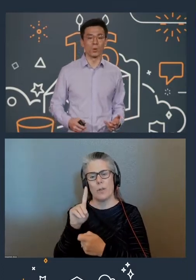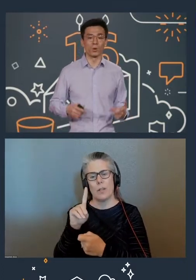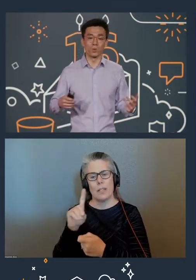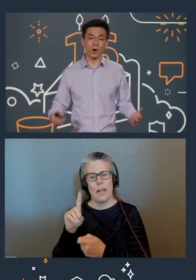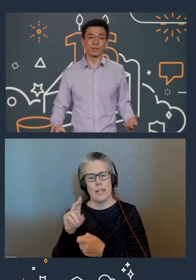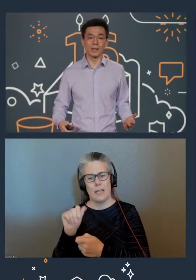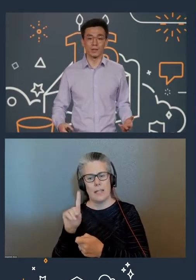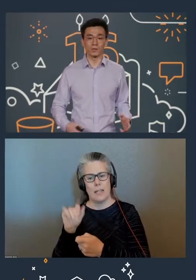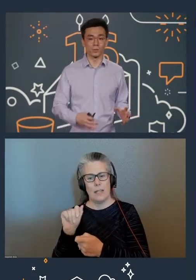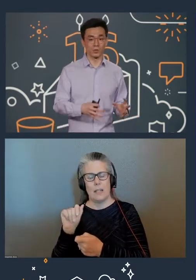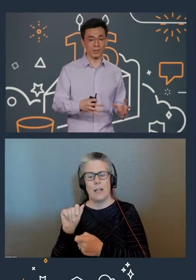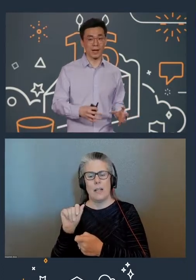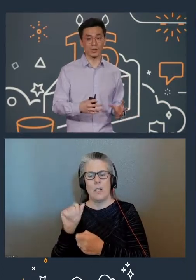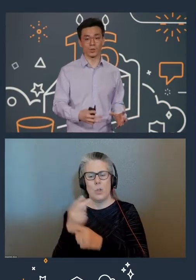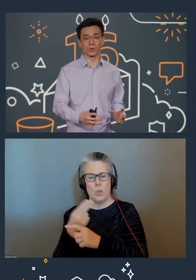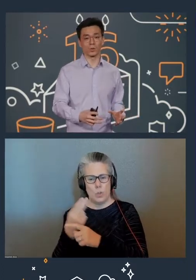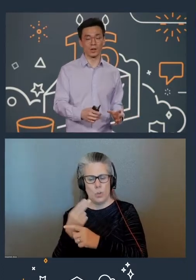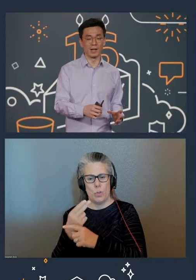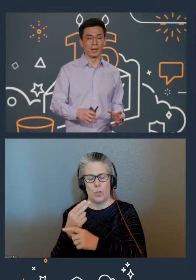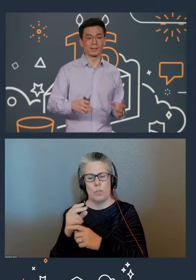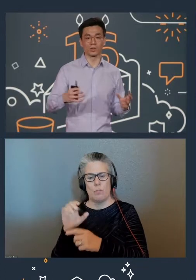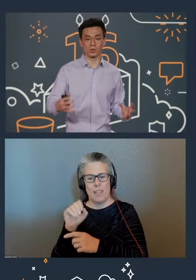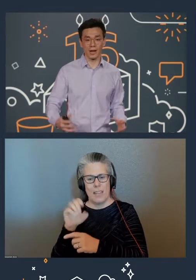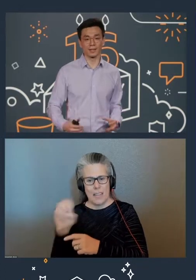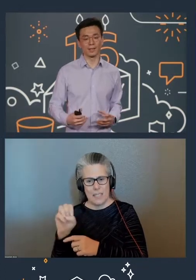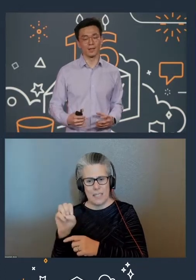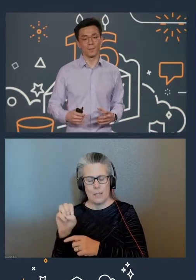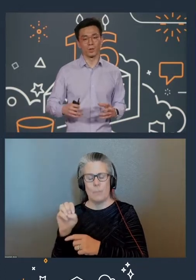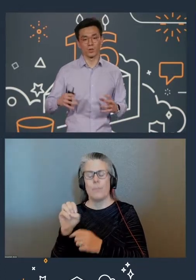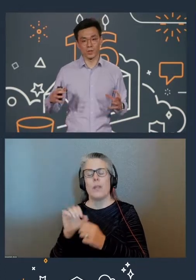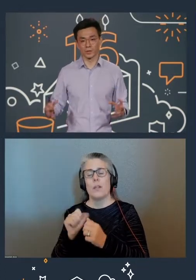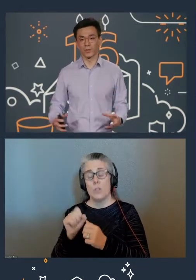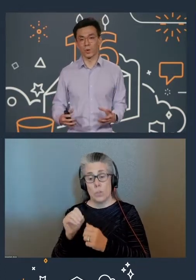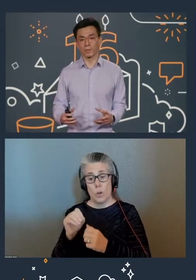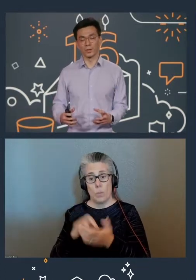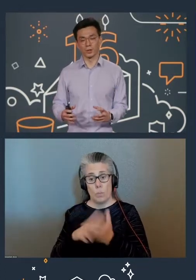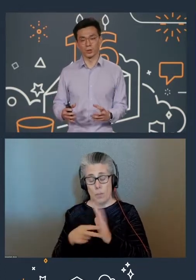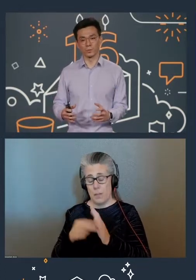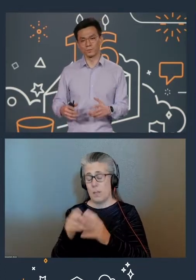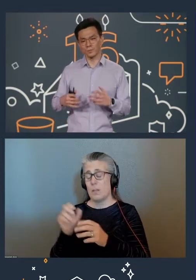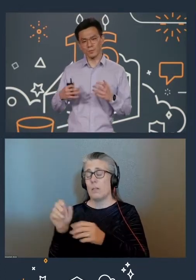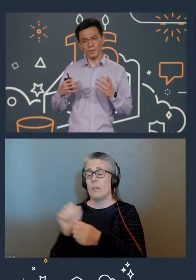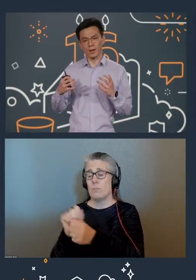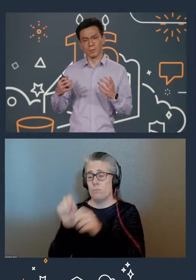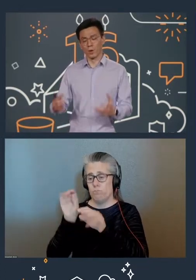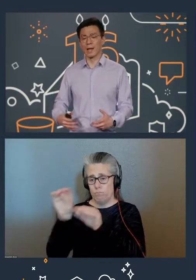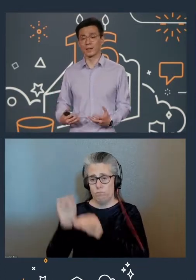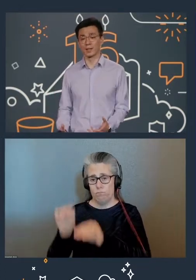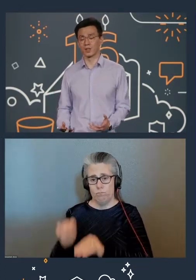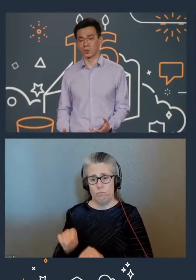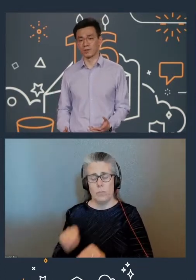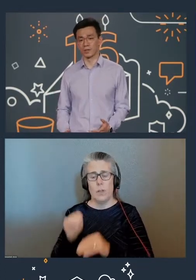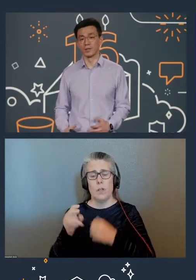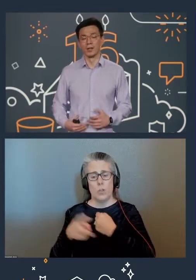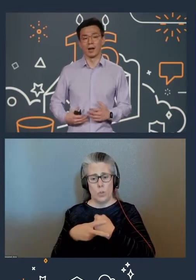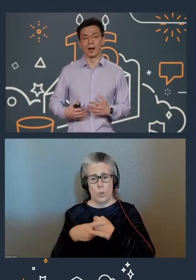Where raw data from transactional store is extracted, transformed into more analytics-driven,